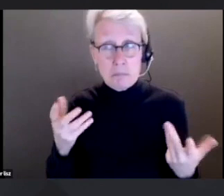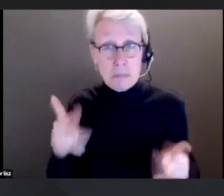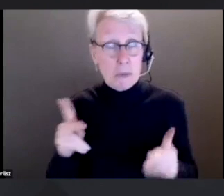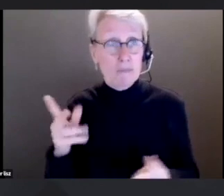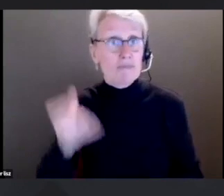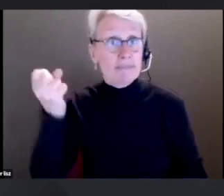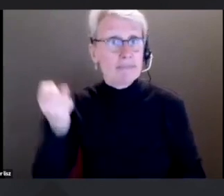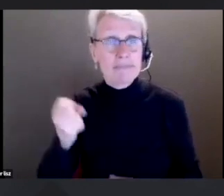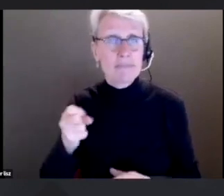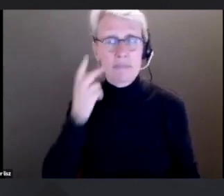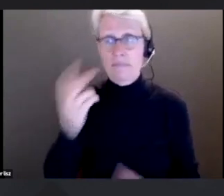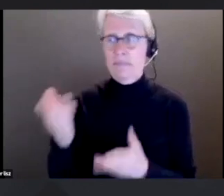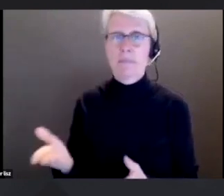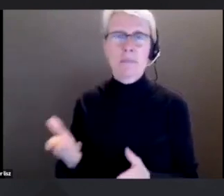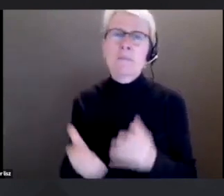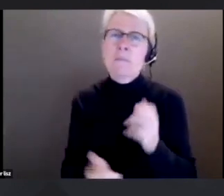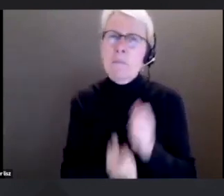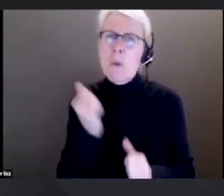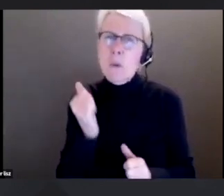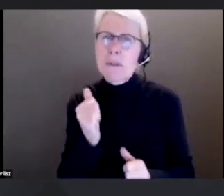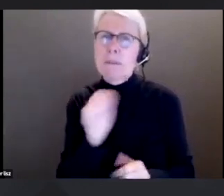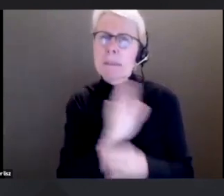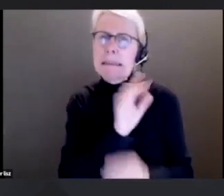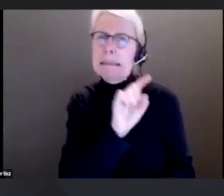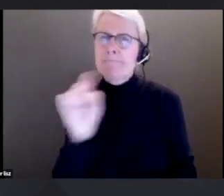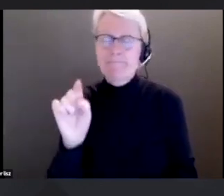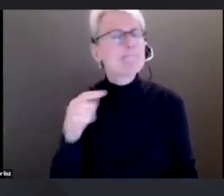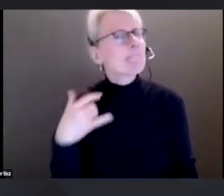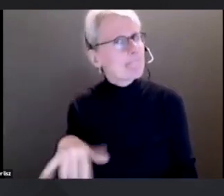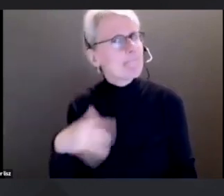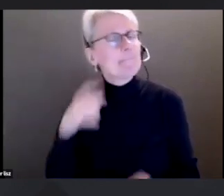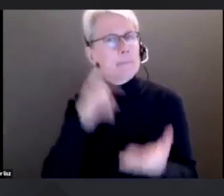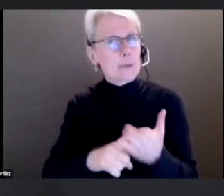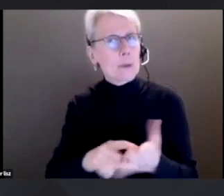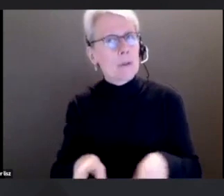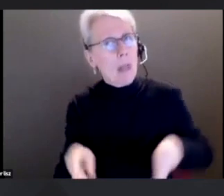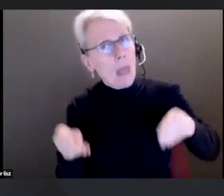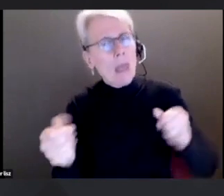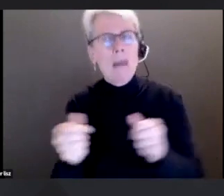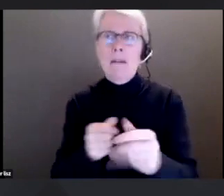the attracting, the training process. So the fact that you've built this beautiful relationship